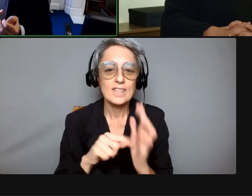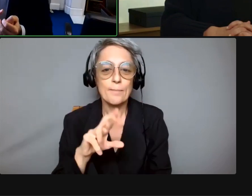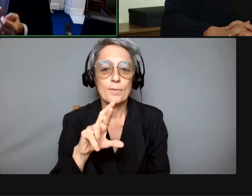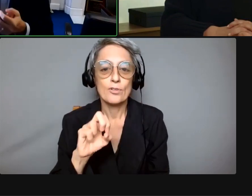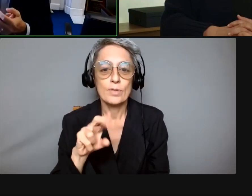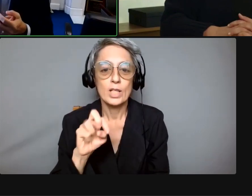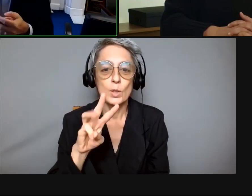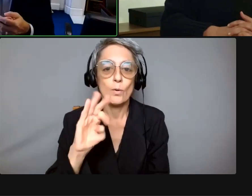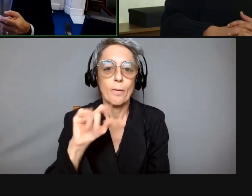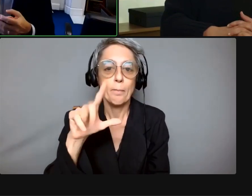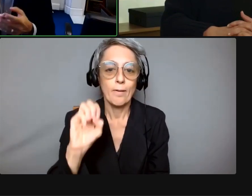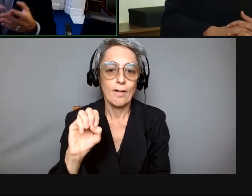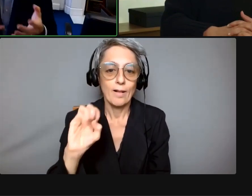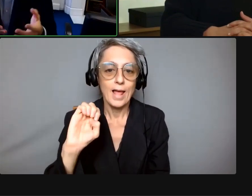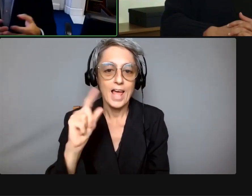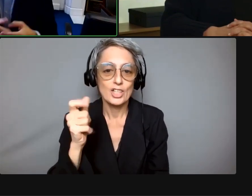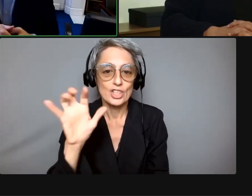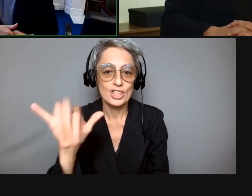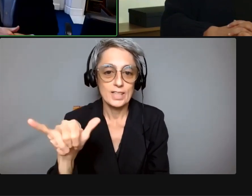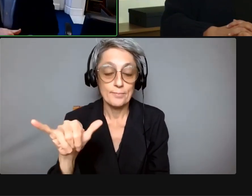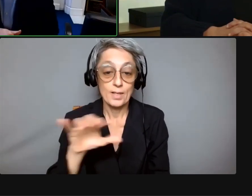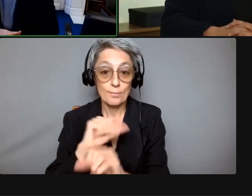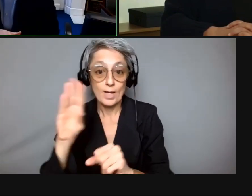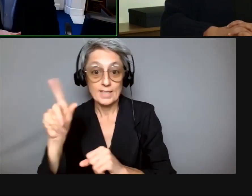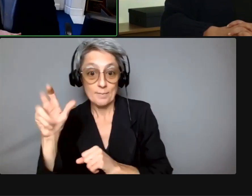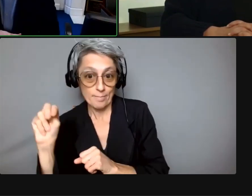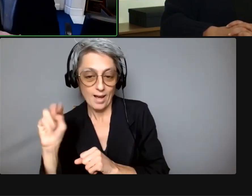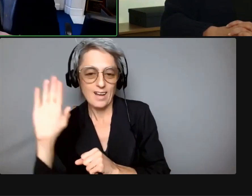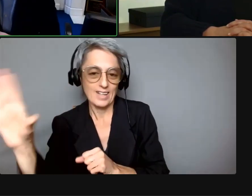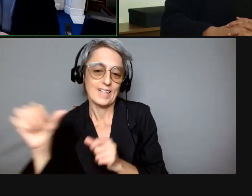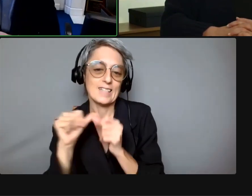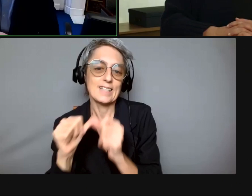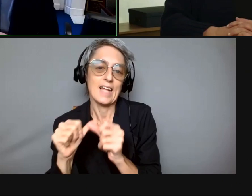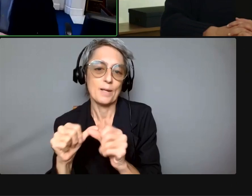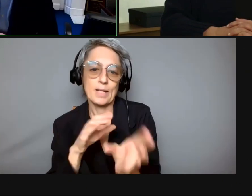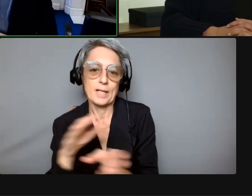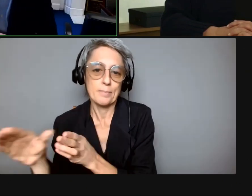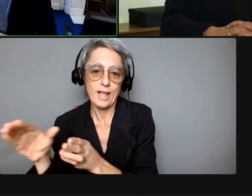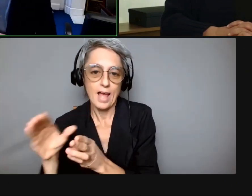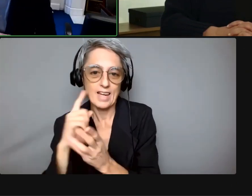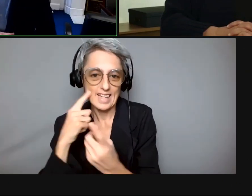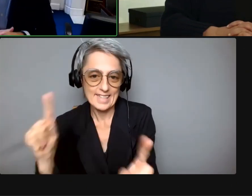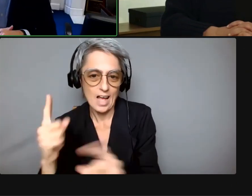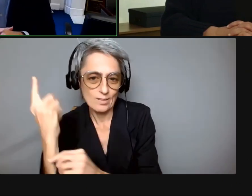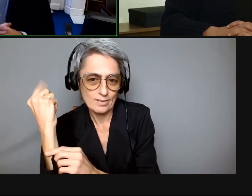President Biden, in the sustainability plan that he announced a year ago tomorrow, Thursday,